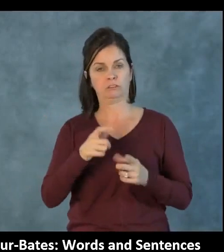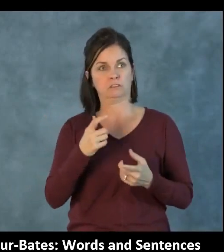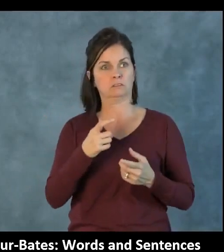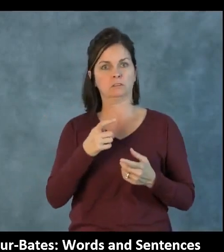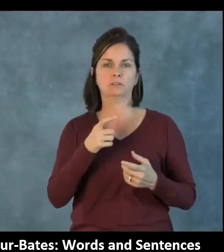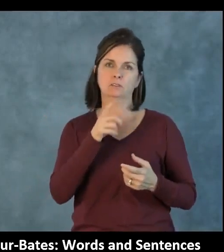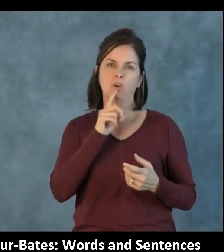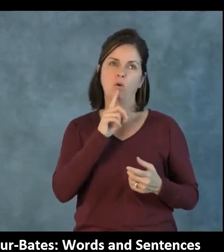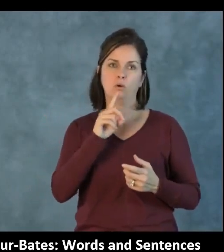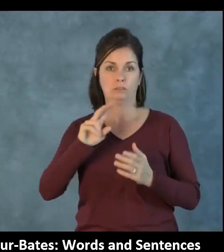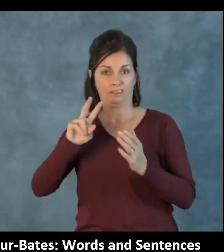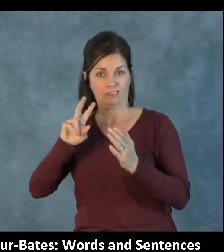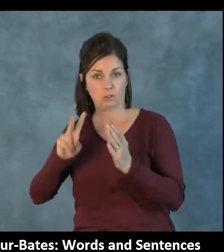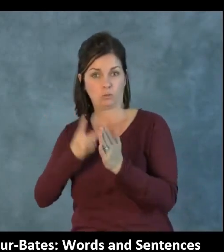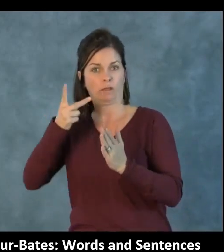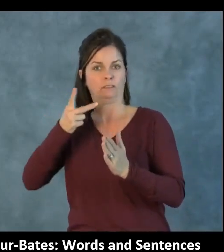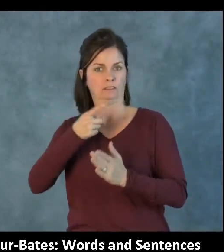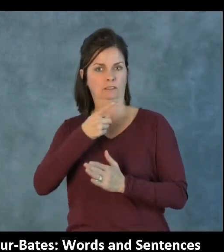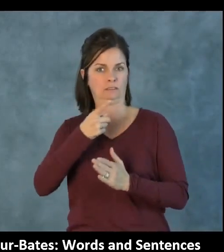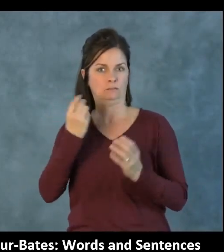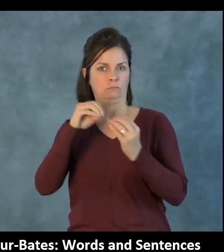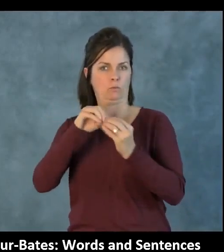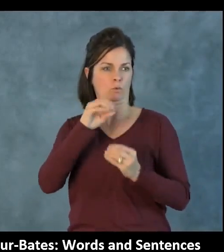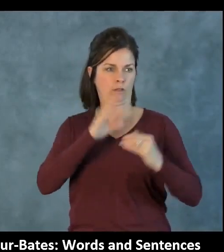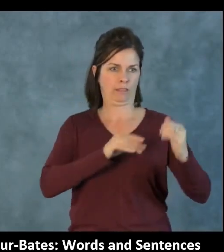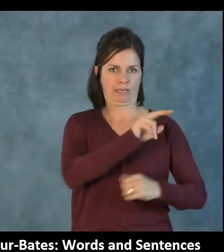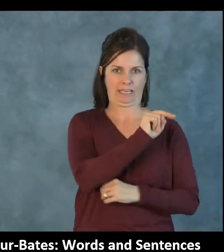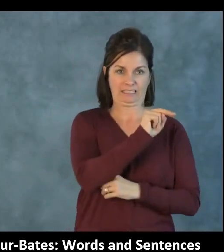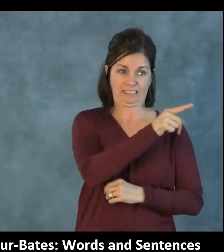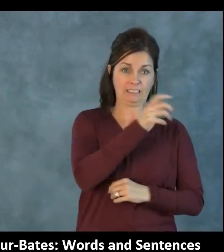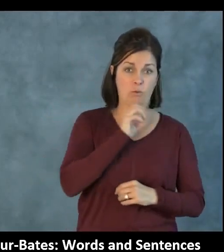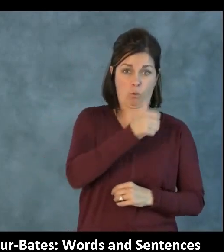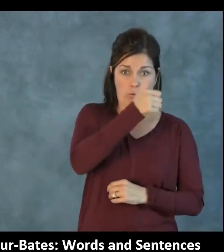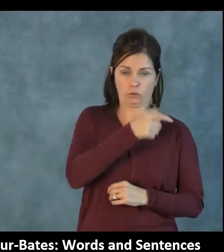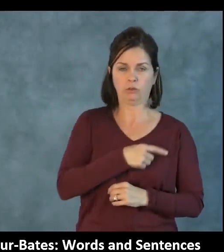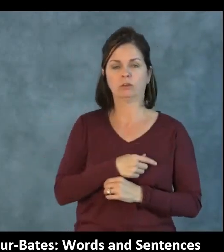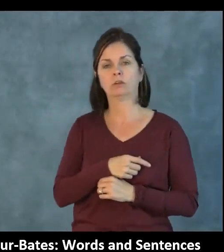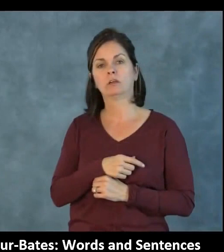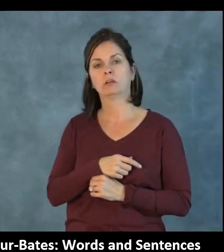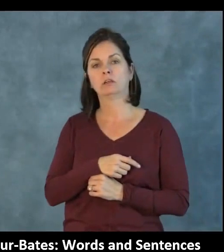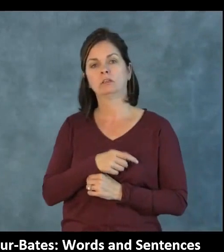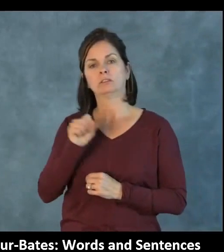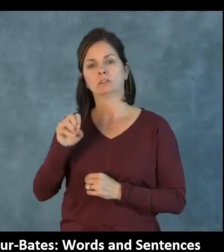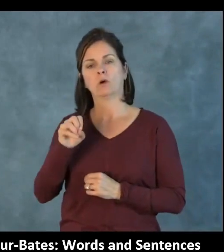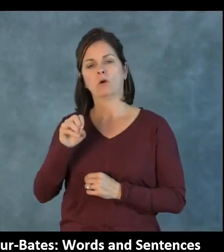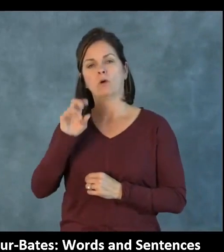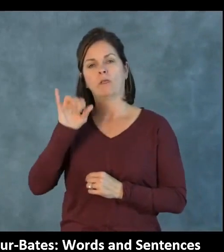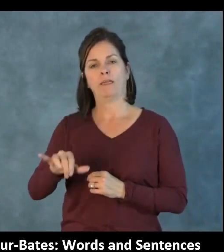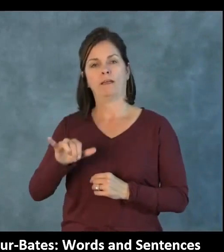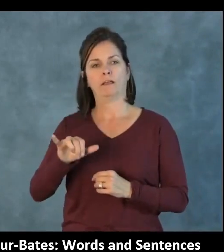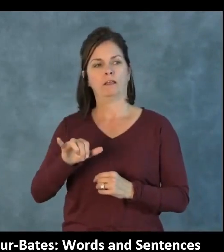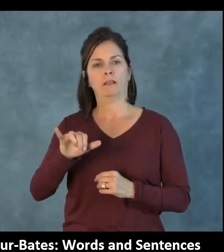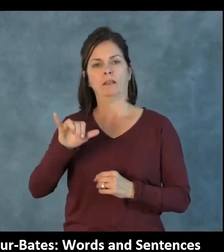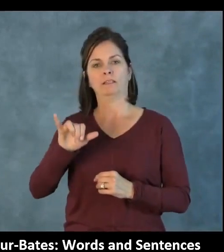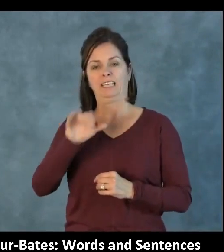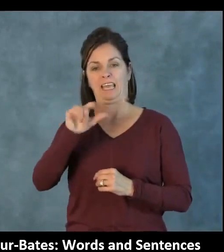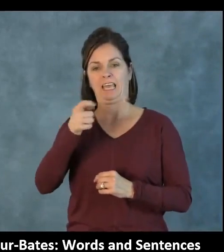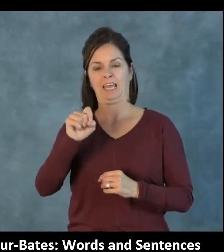essentially twice as much as Nicholas, who is a little bit older. That gave her an age score of 22 months.